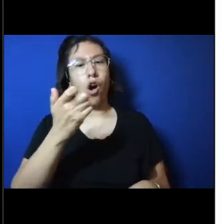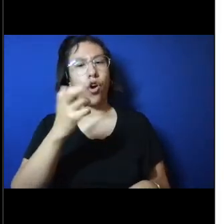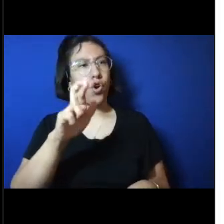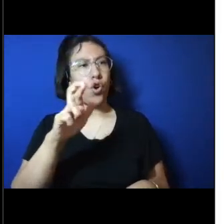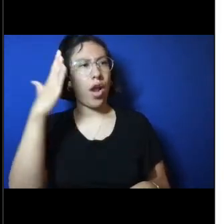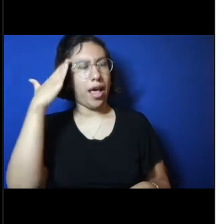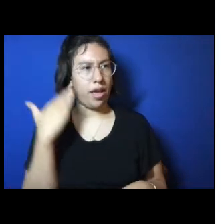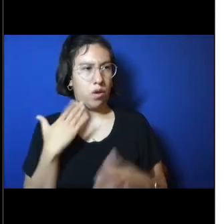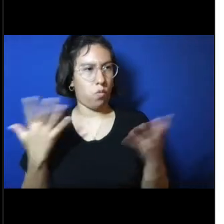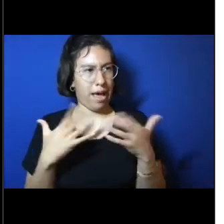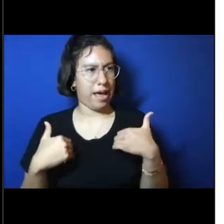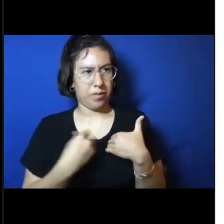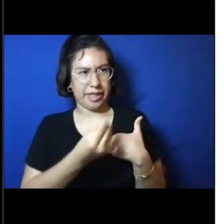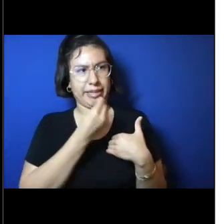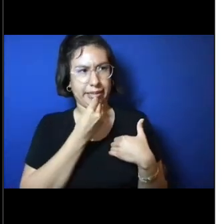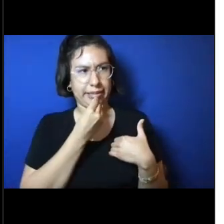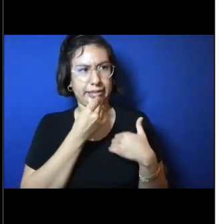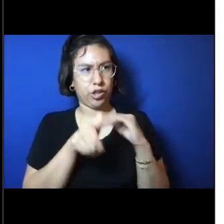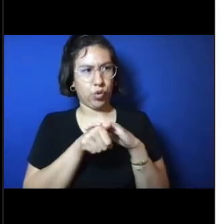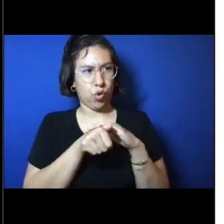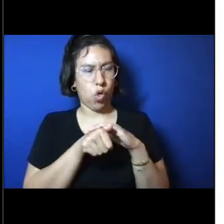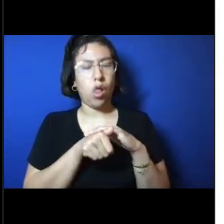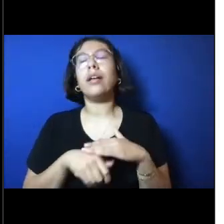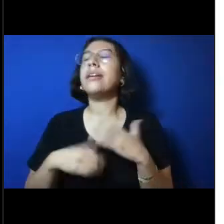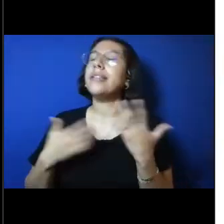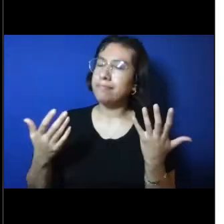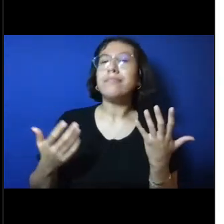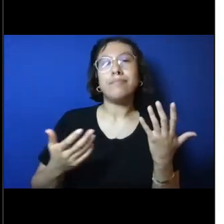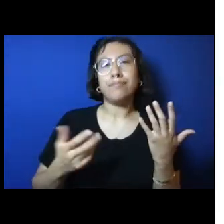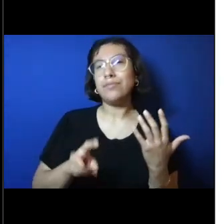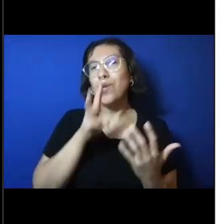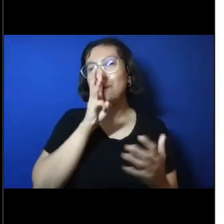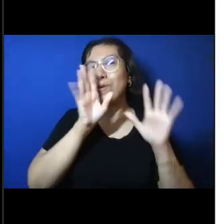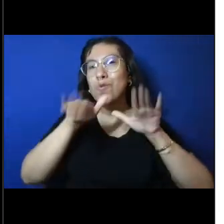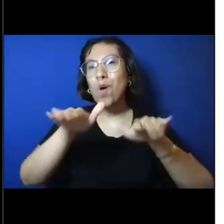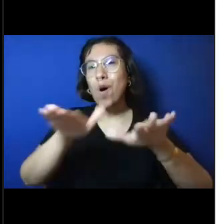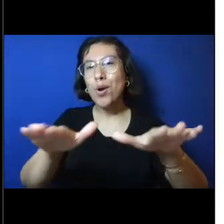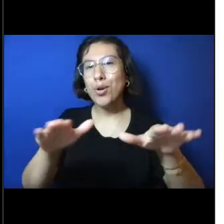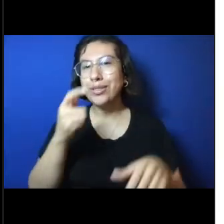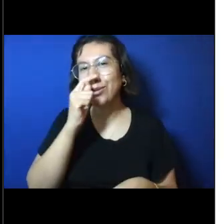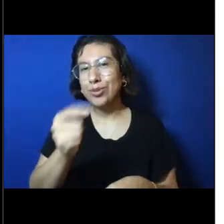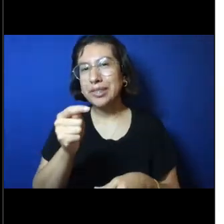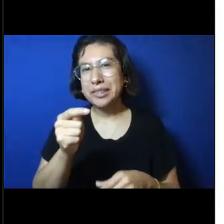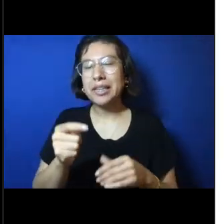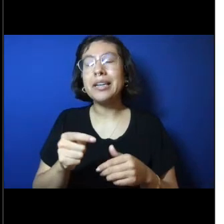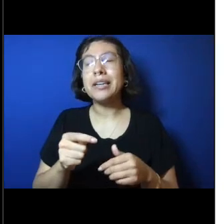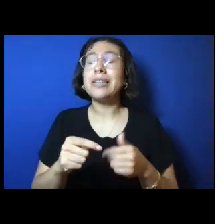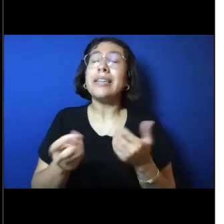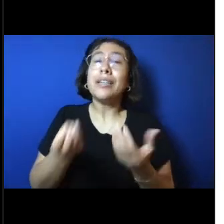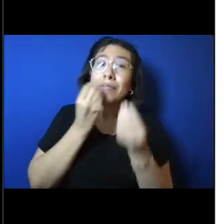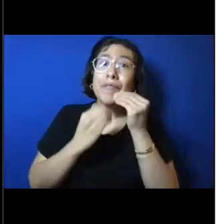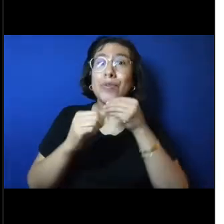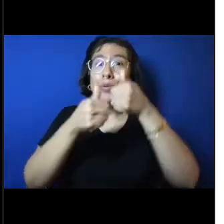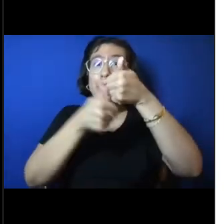Yeah. The Marine environment is kind of interesting. The food chain can be, in a lot of situations,